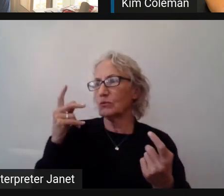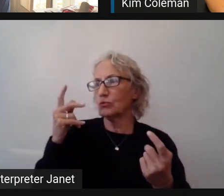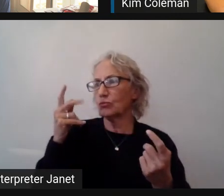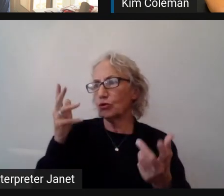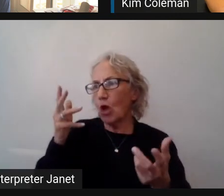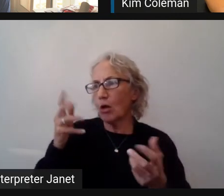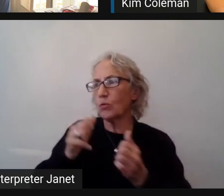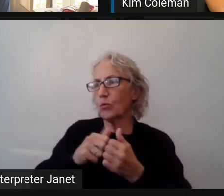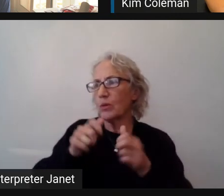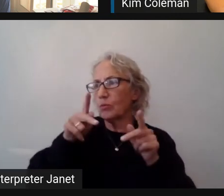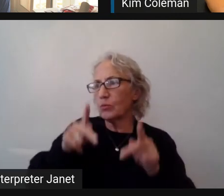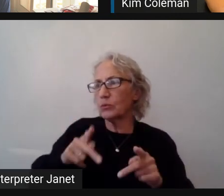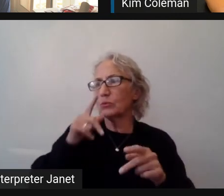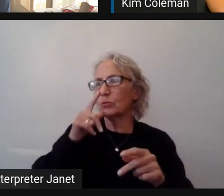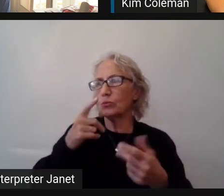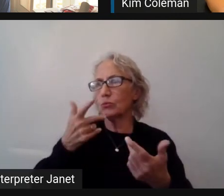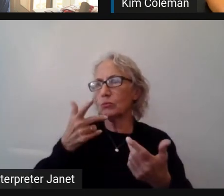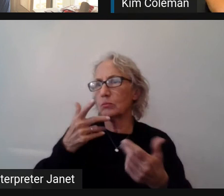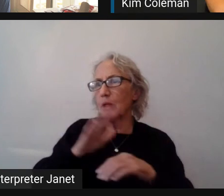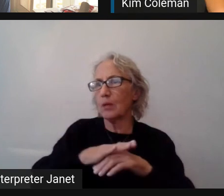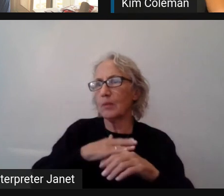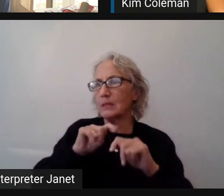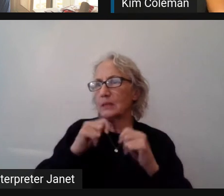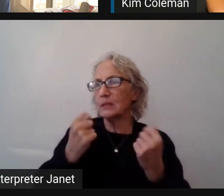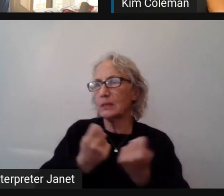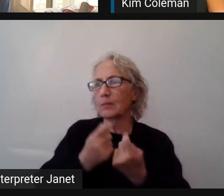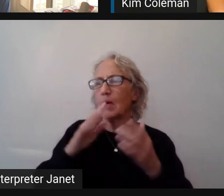One of the entries is community and support.